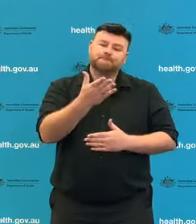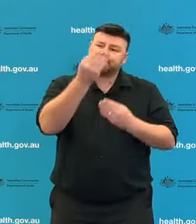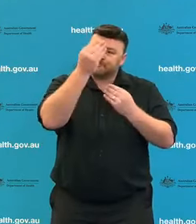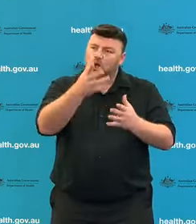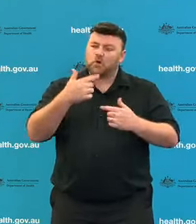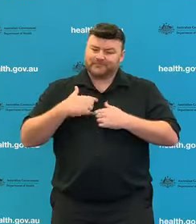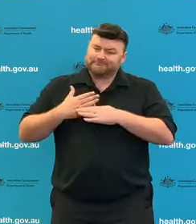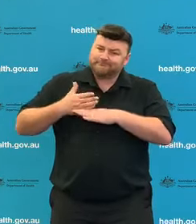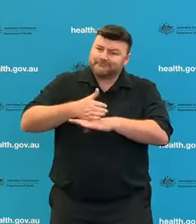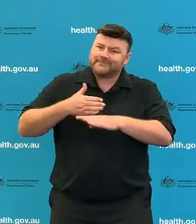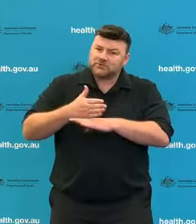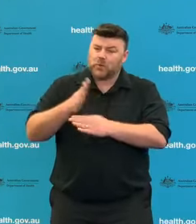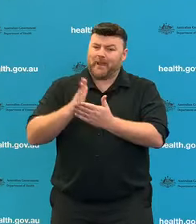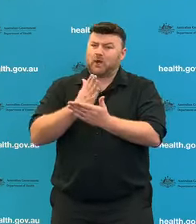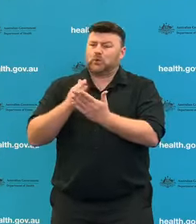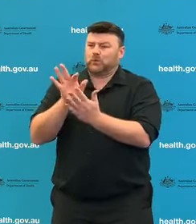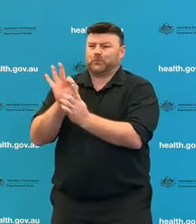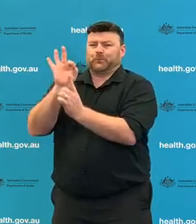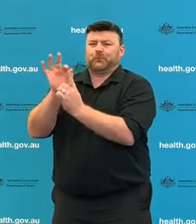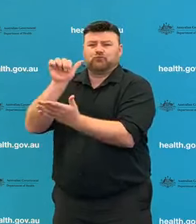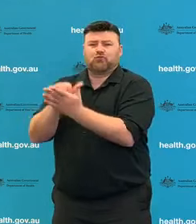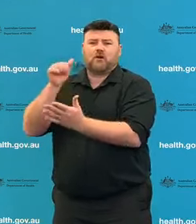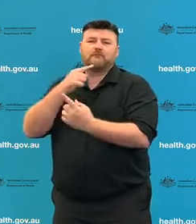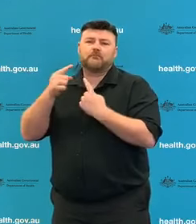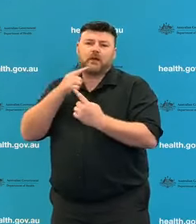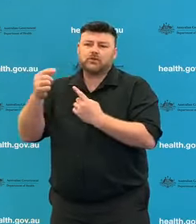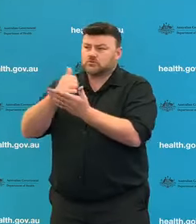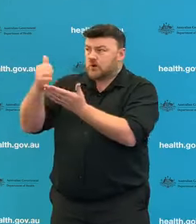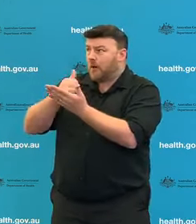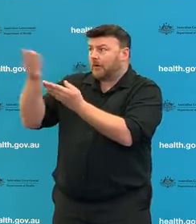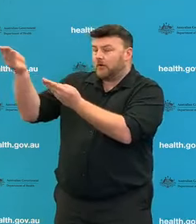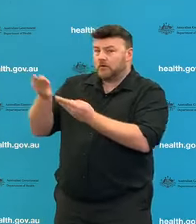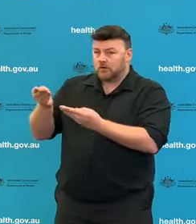improve the accuracy of this data. We are working both at the Commonwealth and the